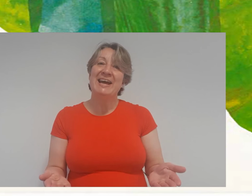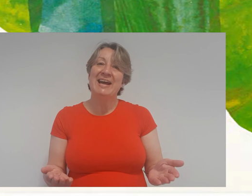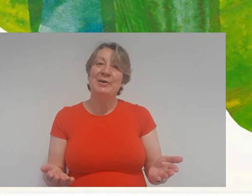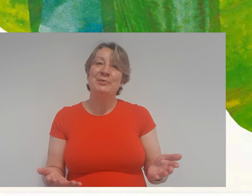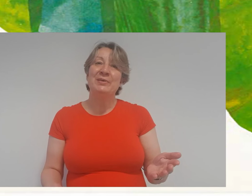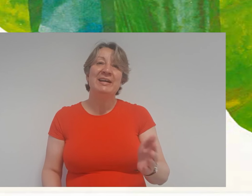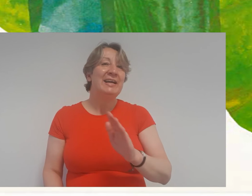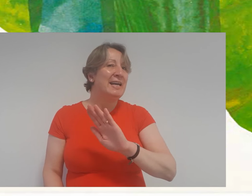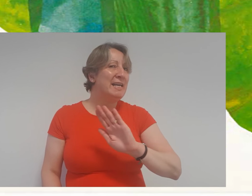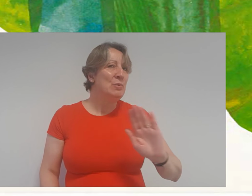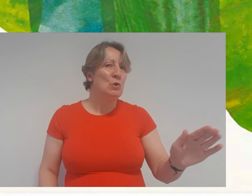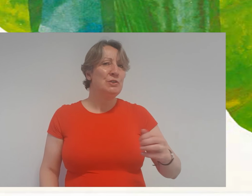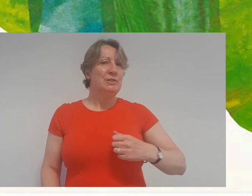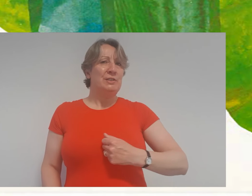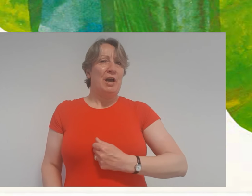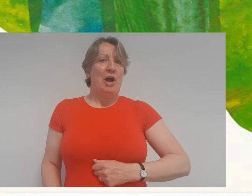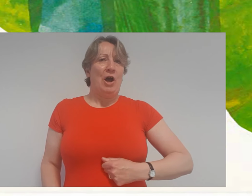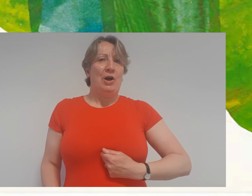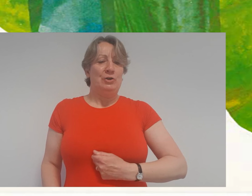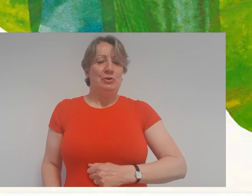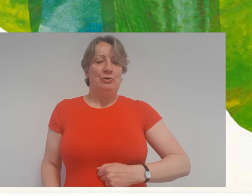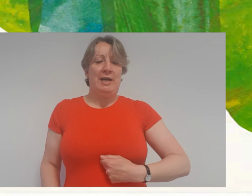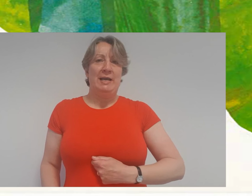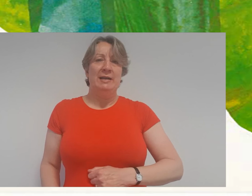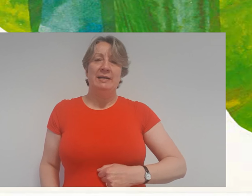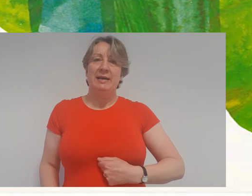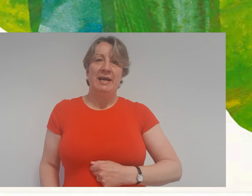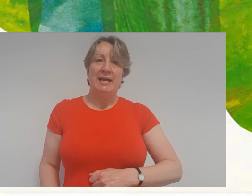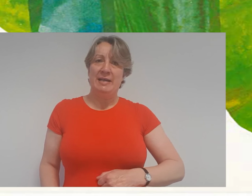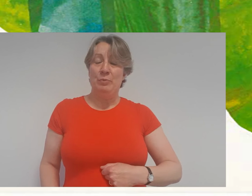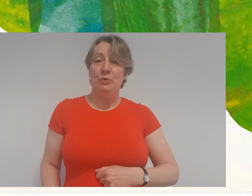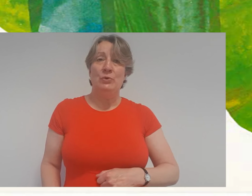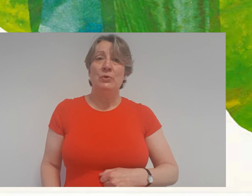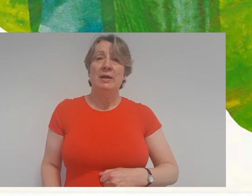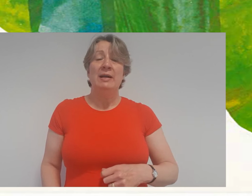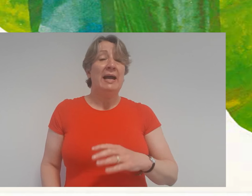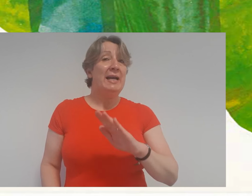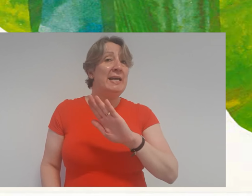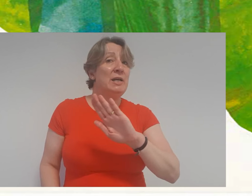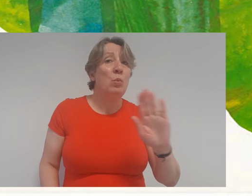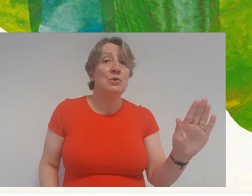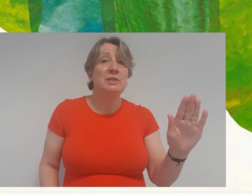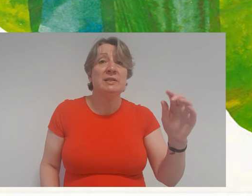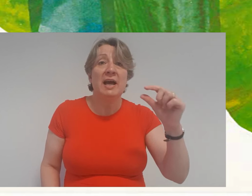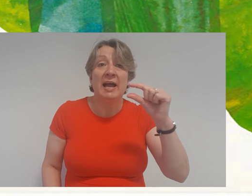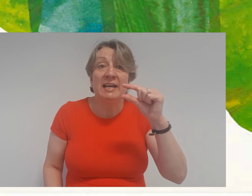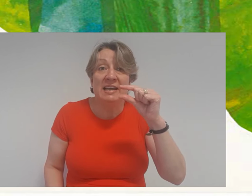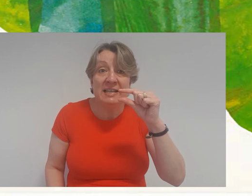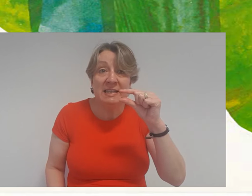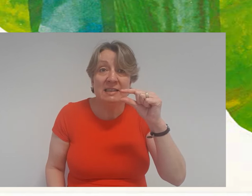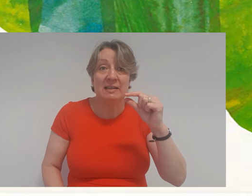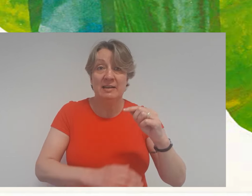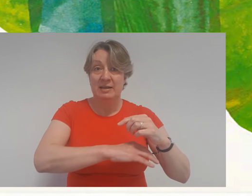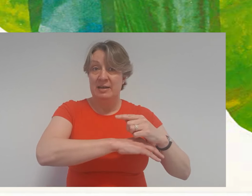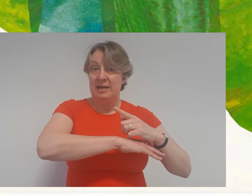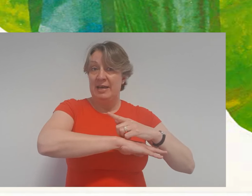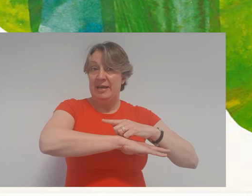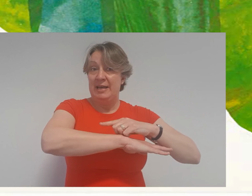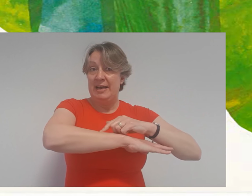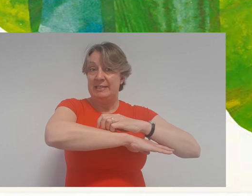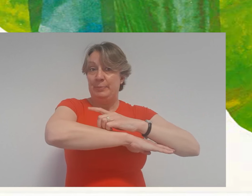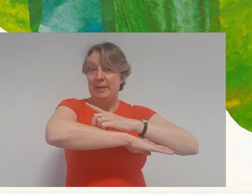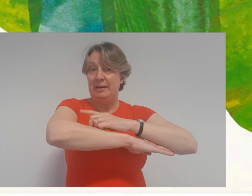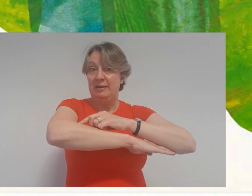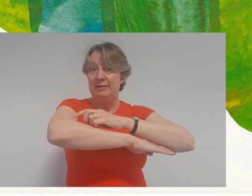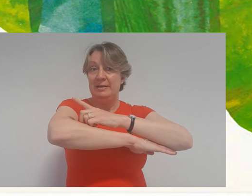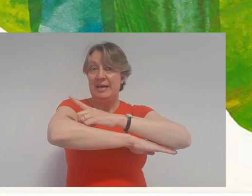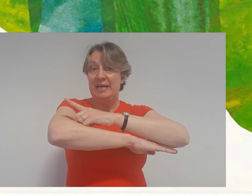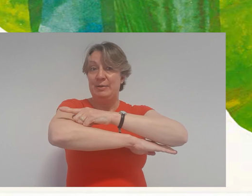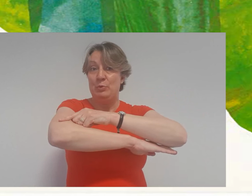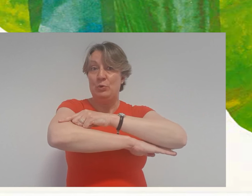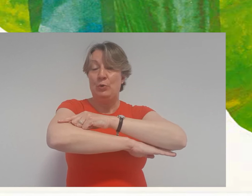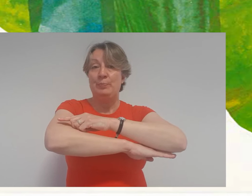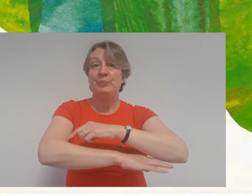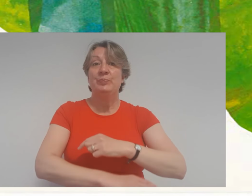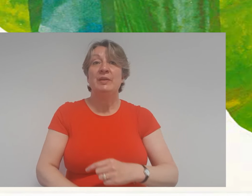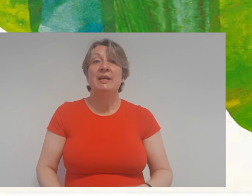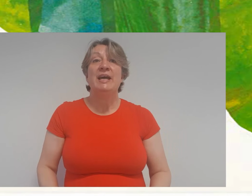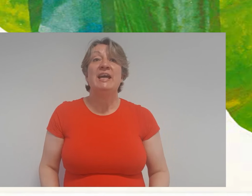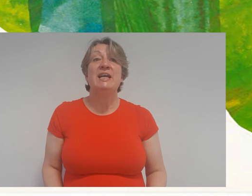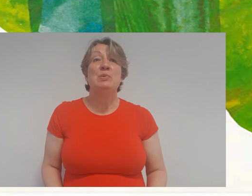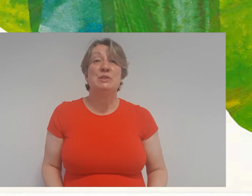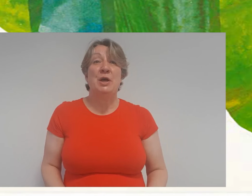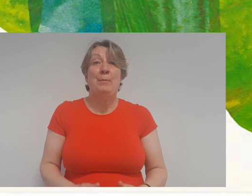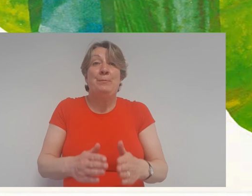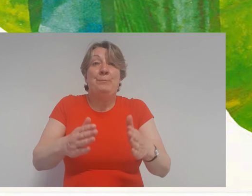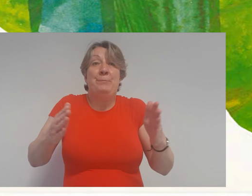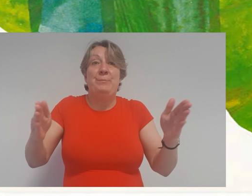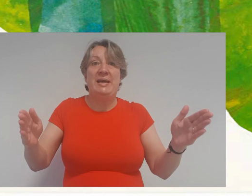now he wasn't hungry anymore and he wasn't a little caterpillar anymore he was a big